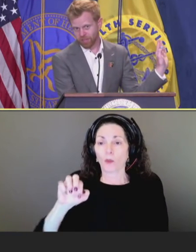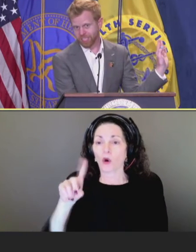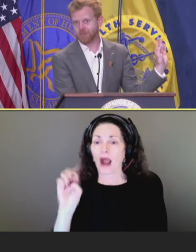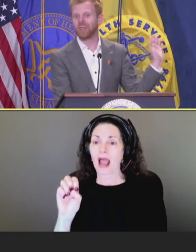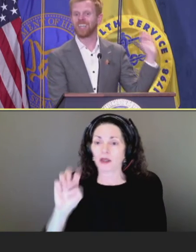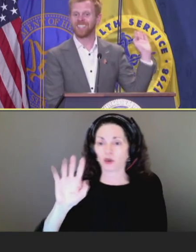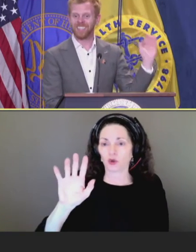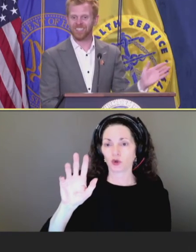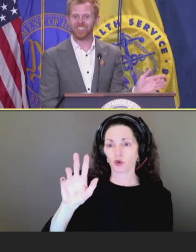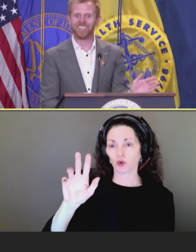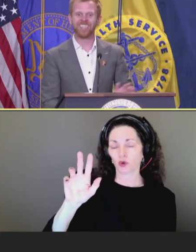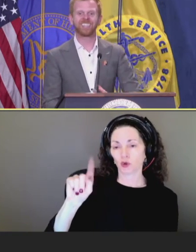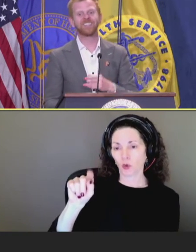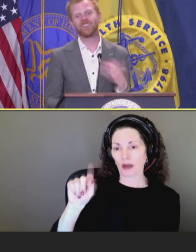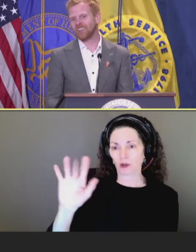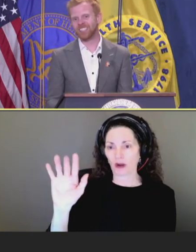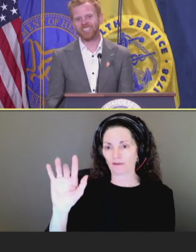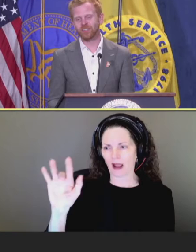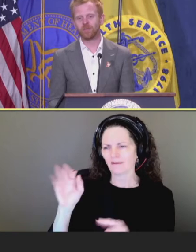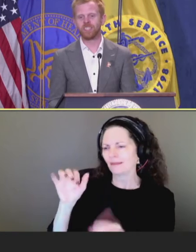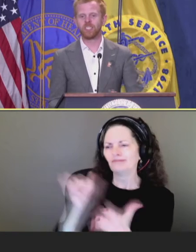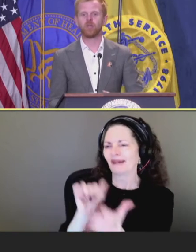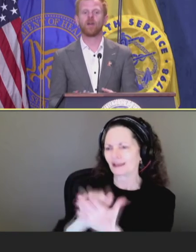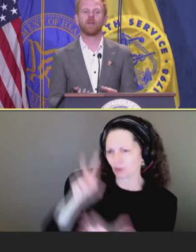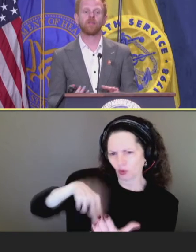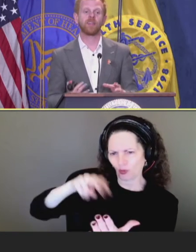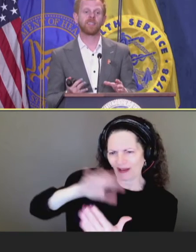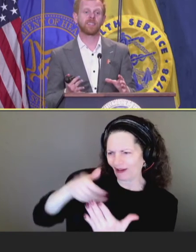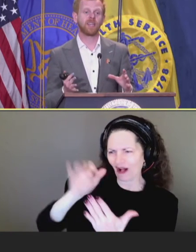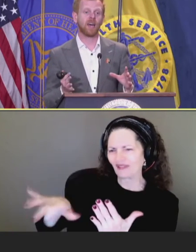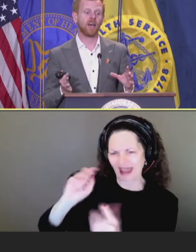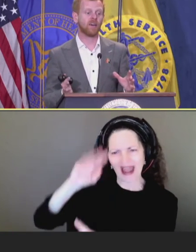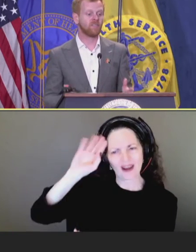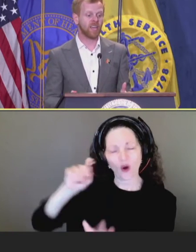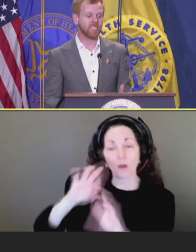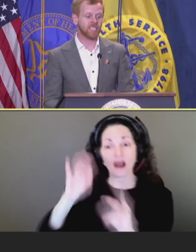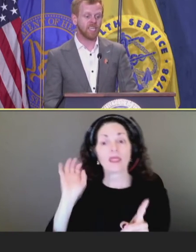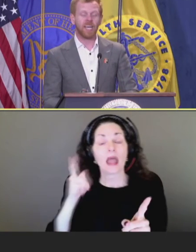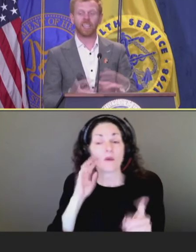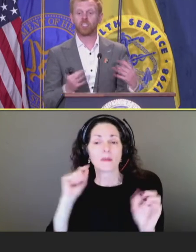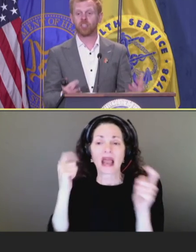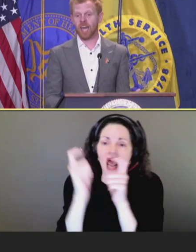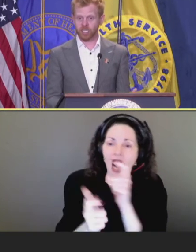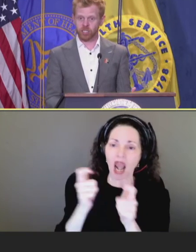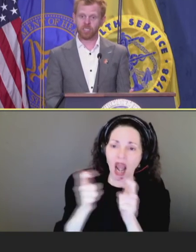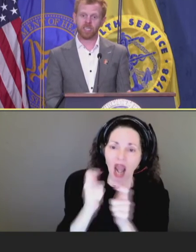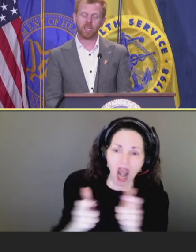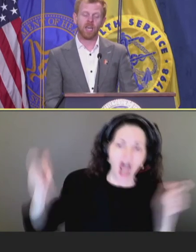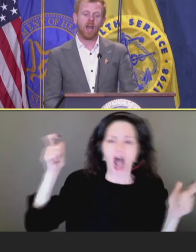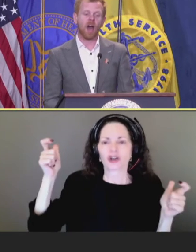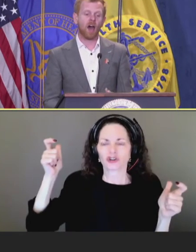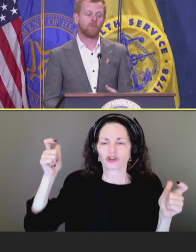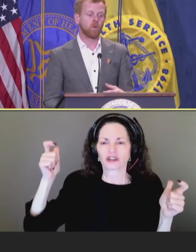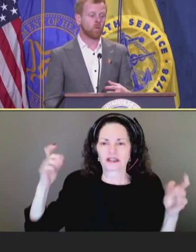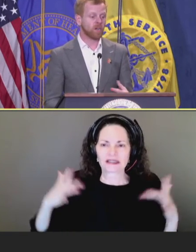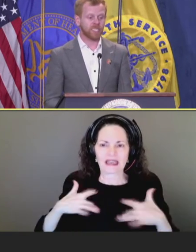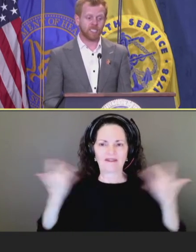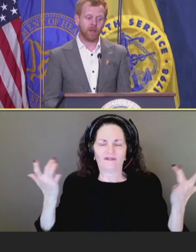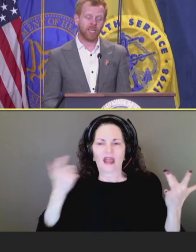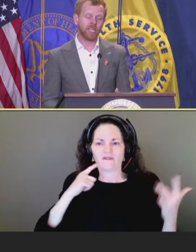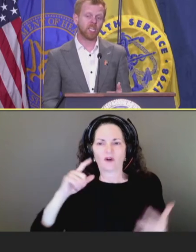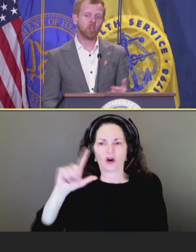this, but essentially, it's the largest LGBTQI+ events internationally. We're anticipating little